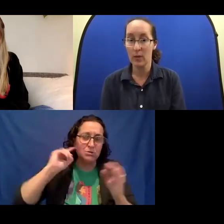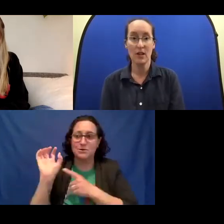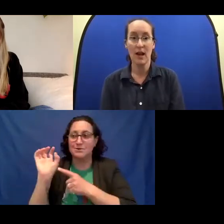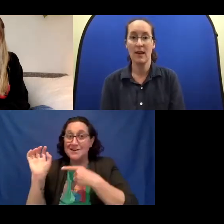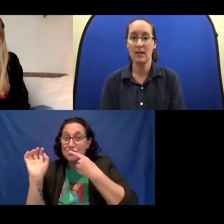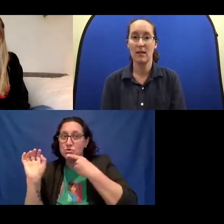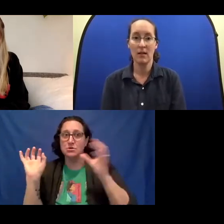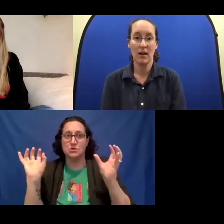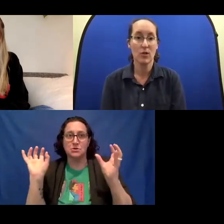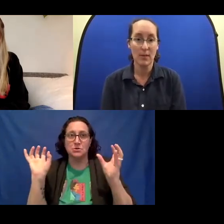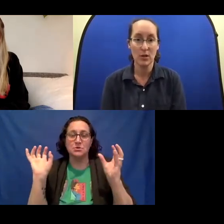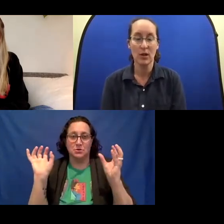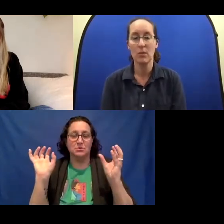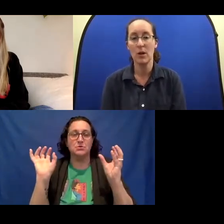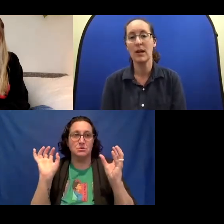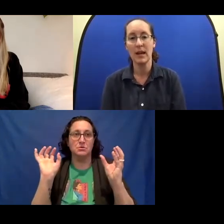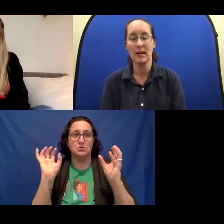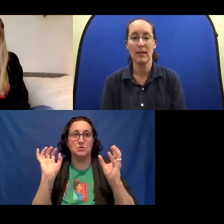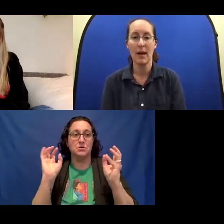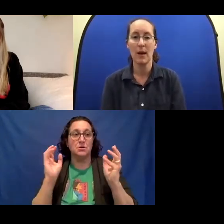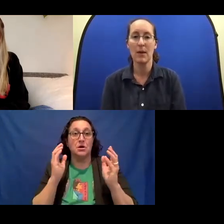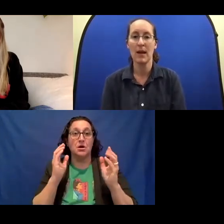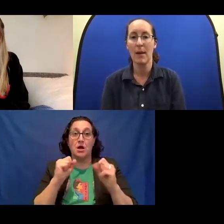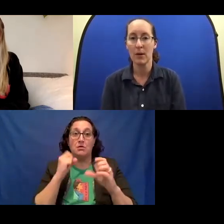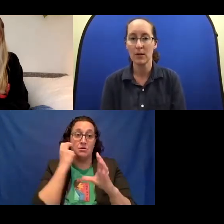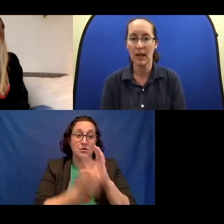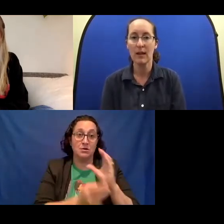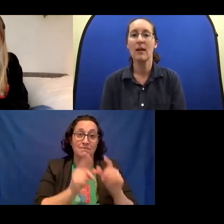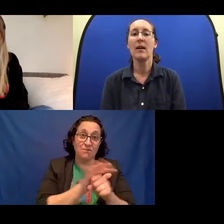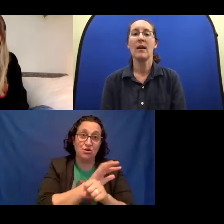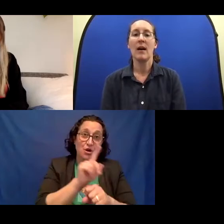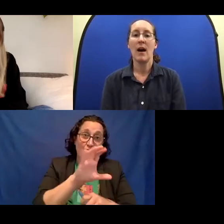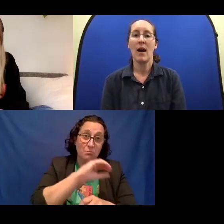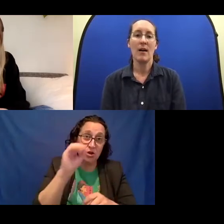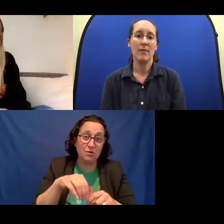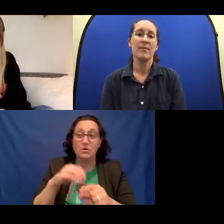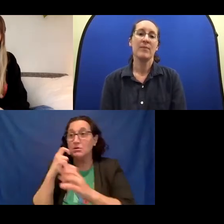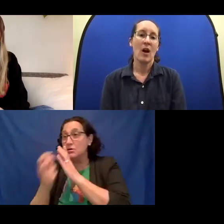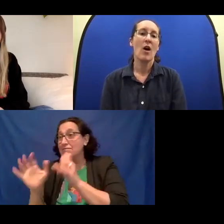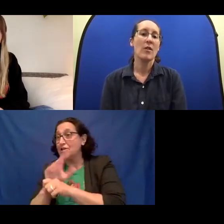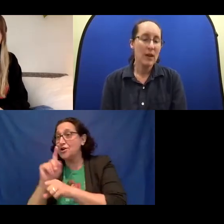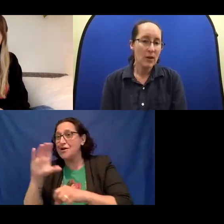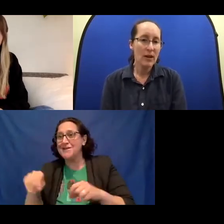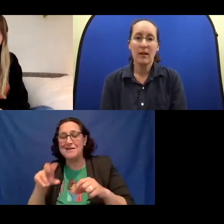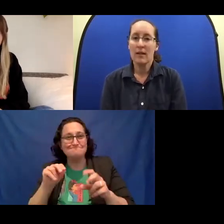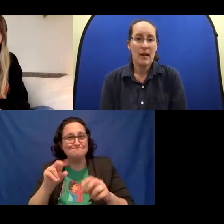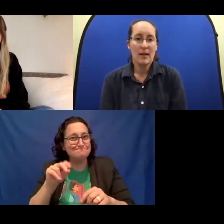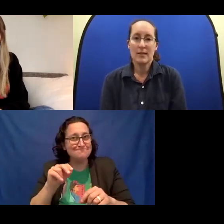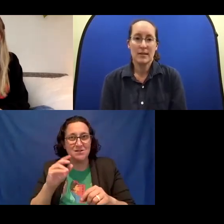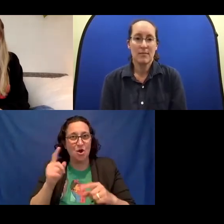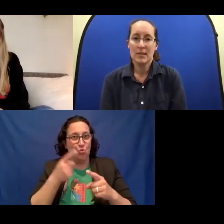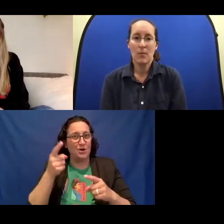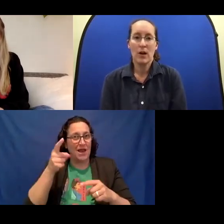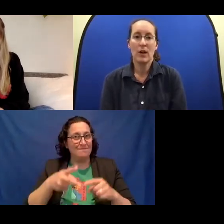and then ascribe to the community and that might be a capital D. Hard of hearing is someone who